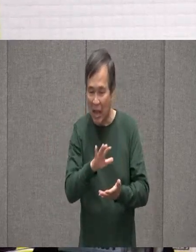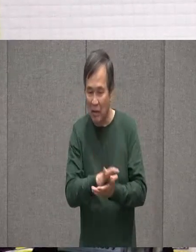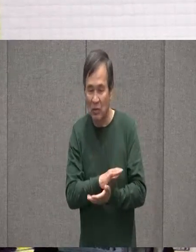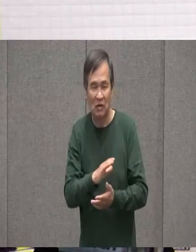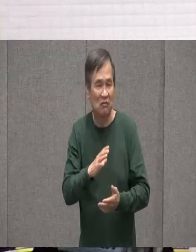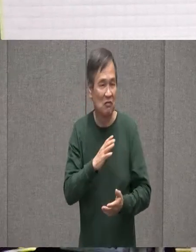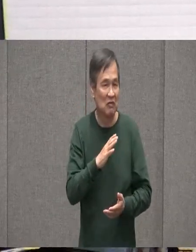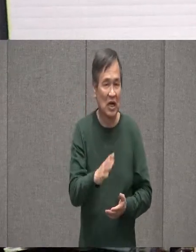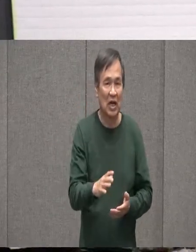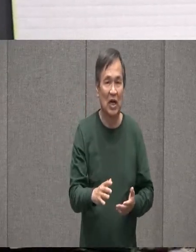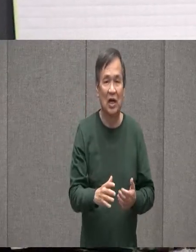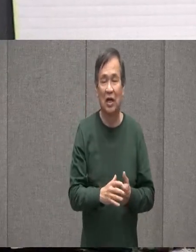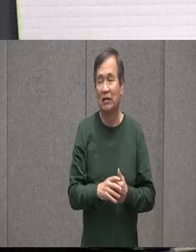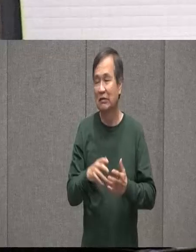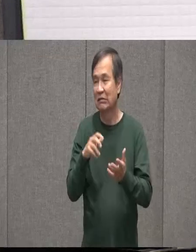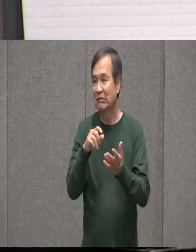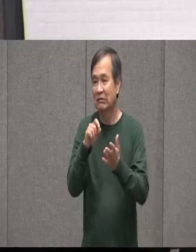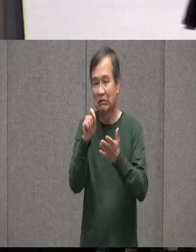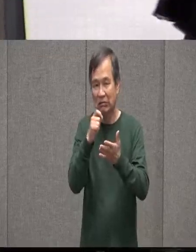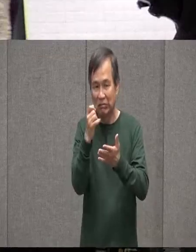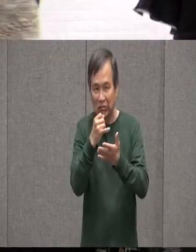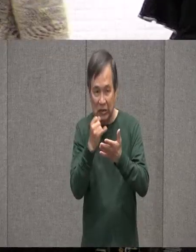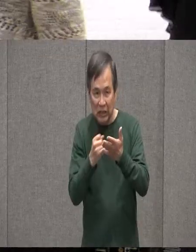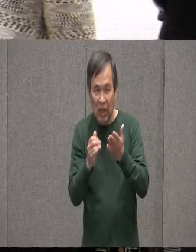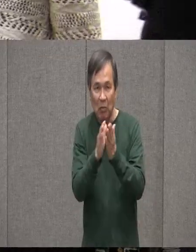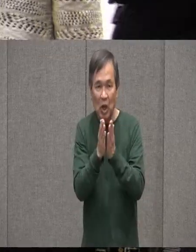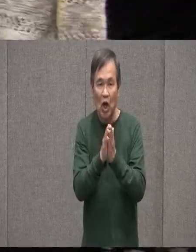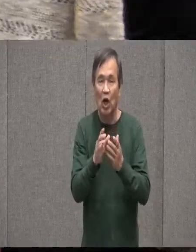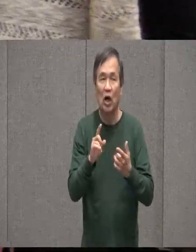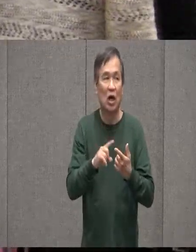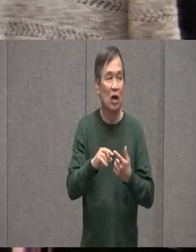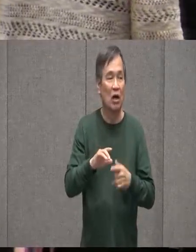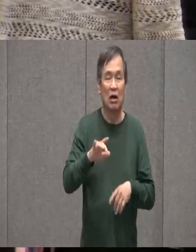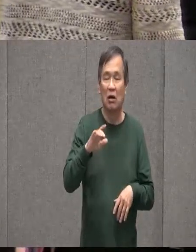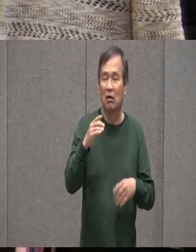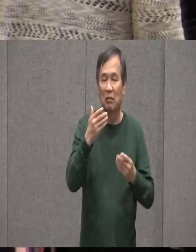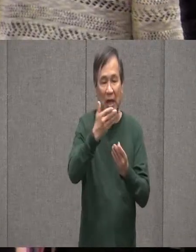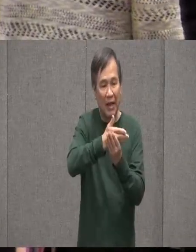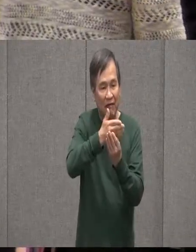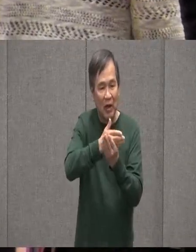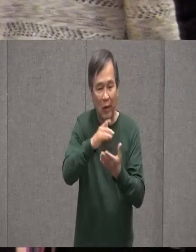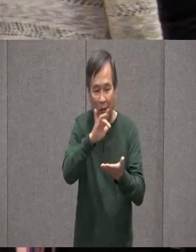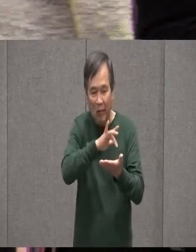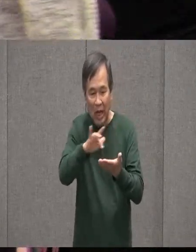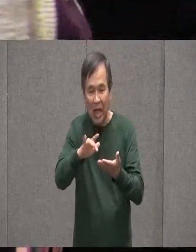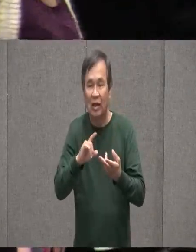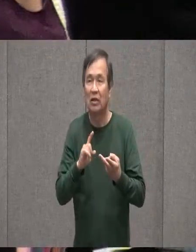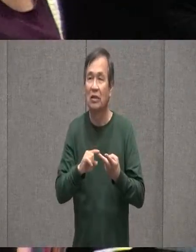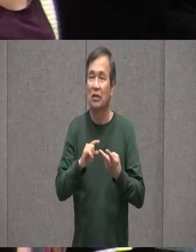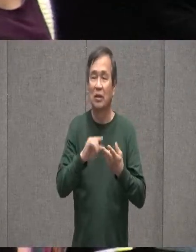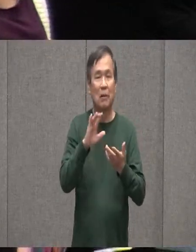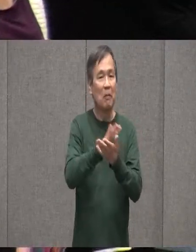If you have a sketchbook, if you have a blank envelope, if you have paper bags, remember,